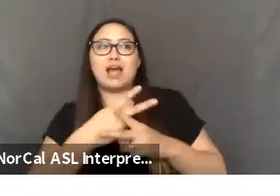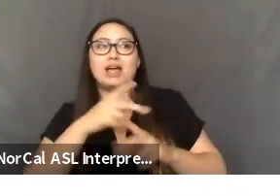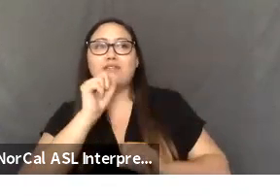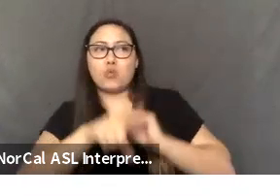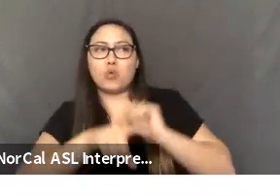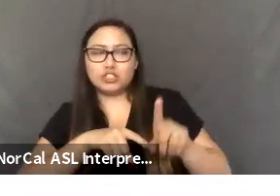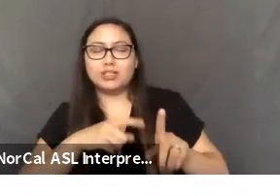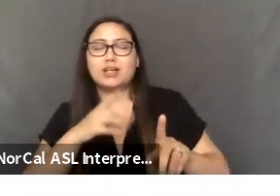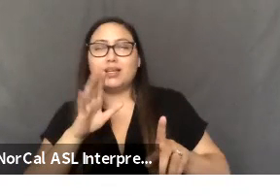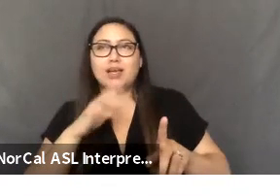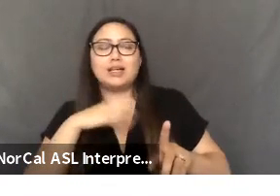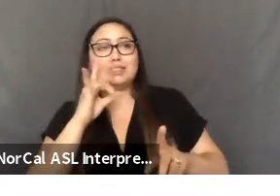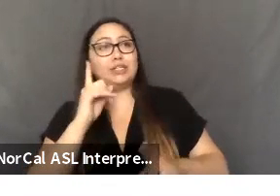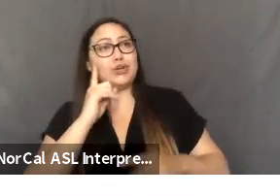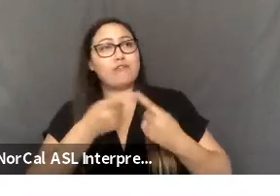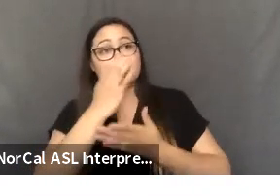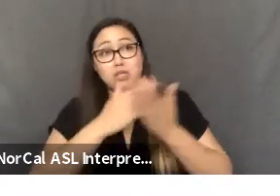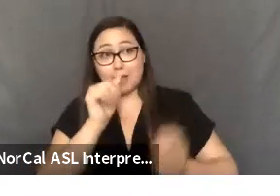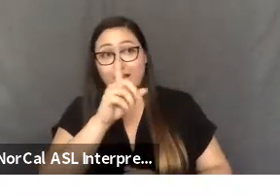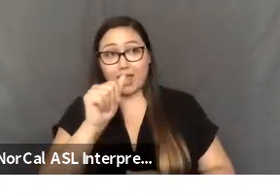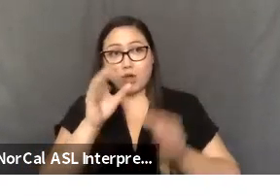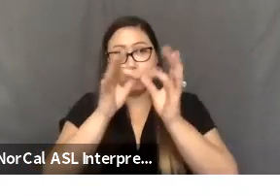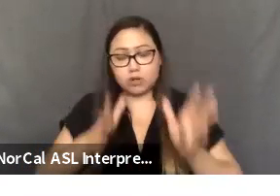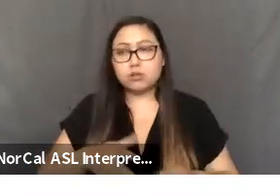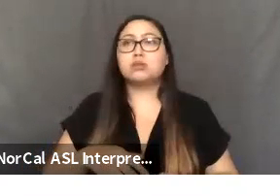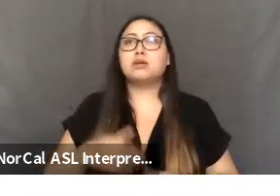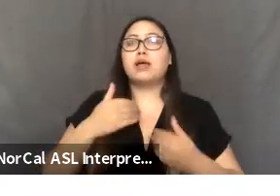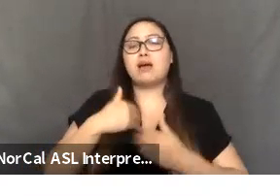hear from some ADA coordinators that there was someone else in a different